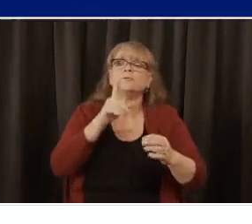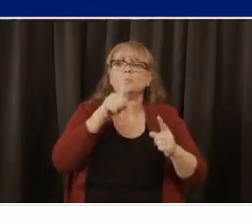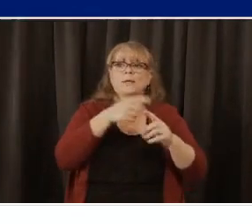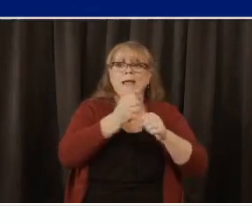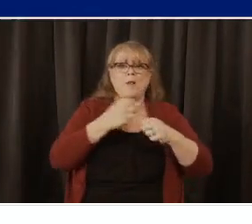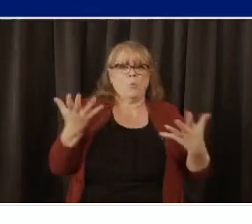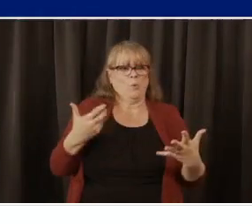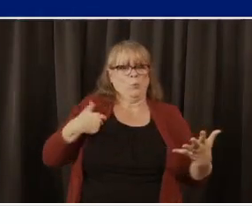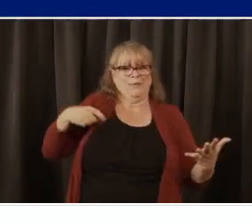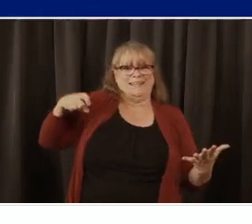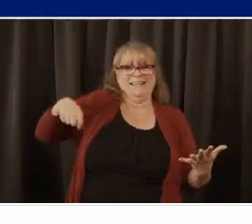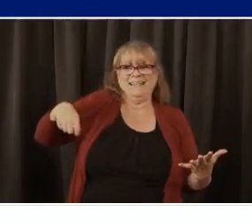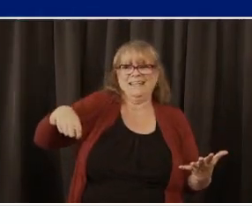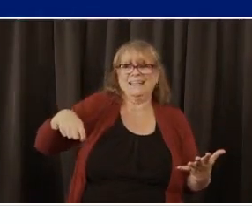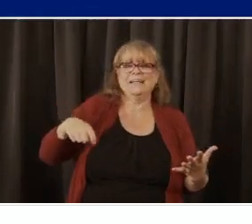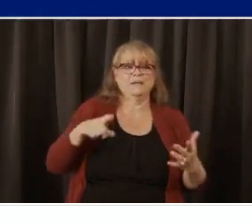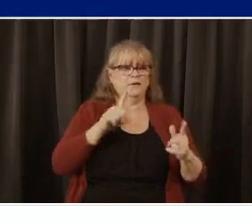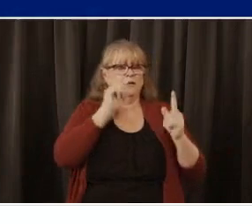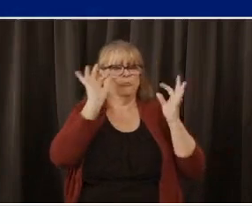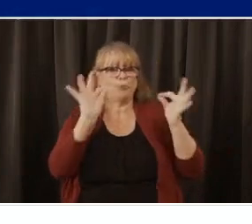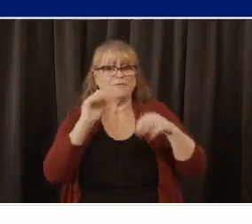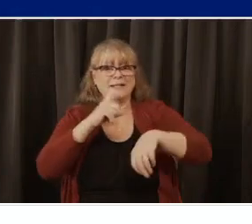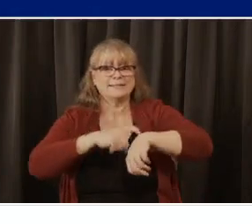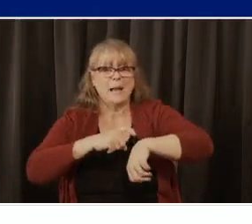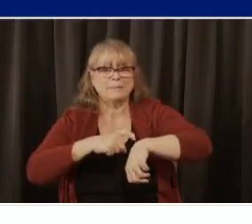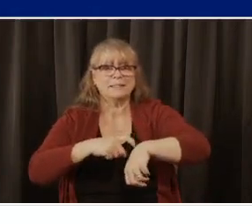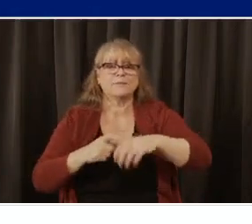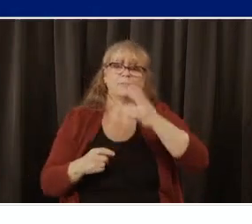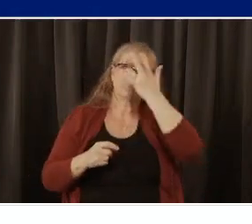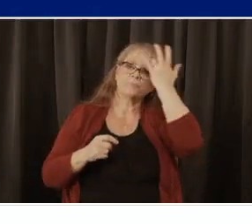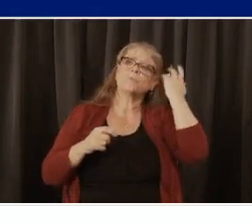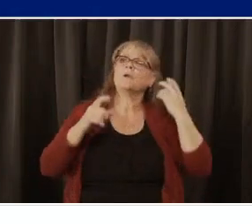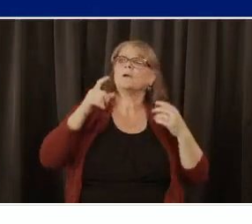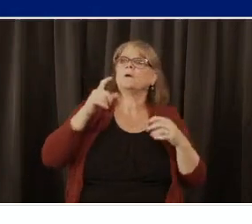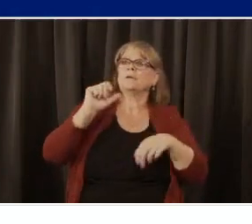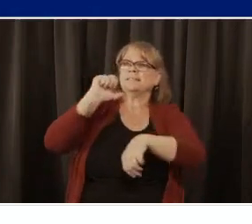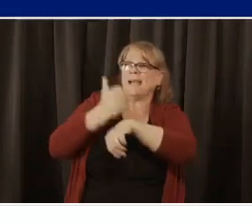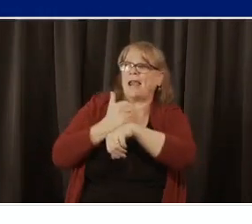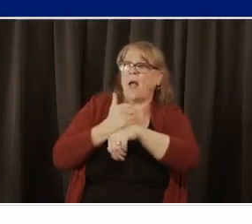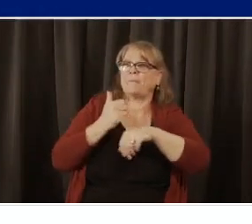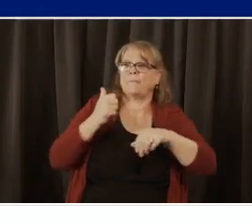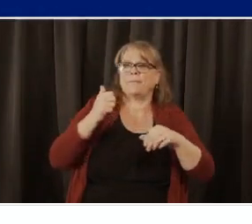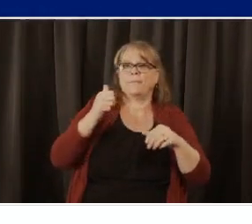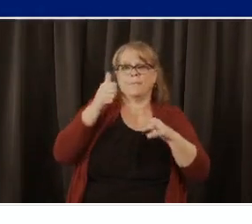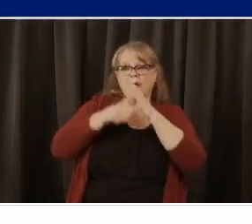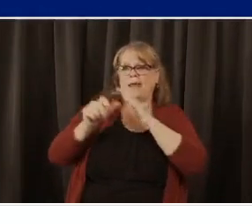to the Colorado Information Analysis Center, we completed assessments of 17 businesses